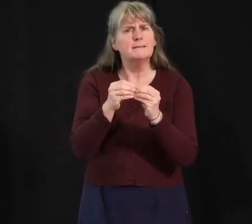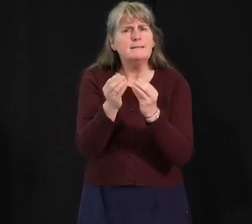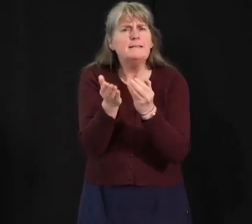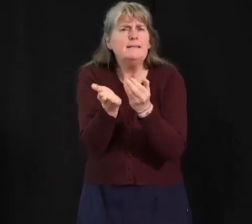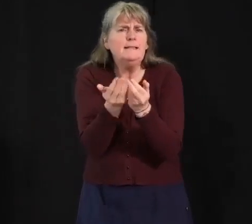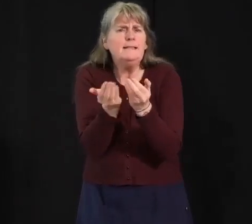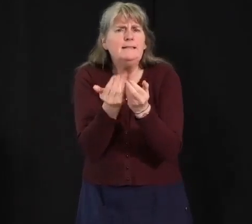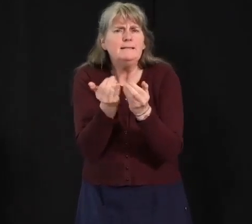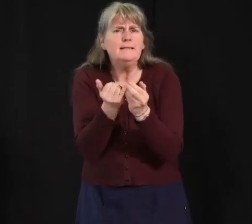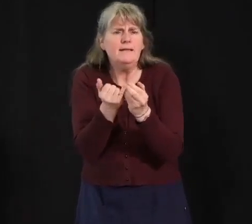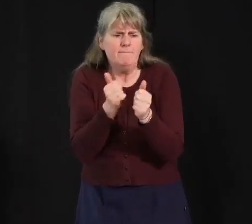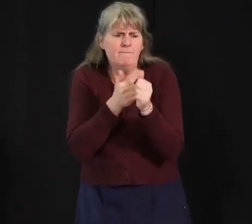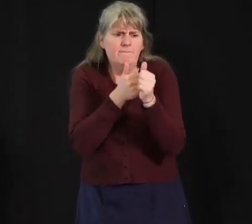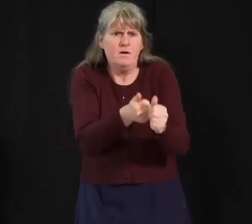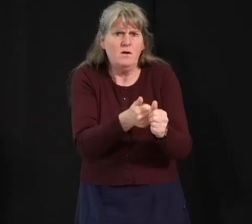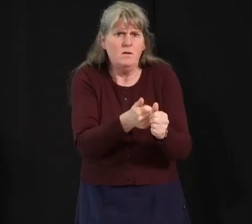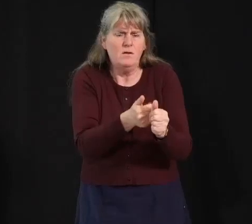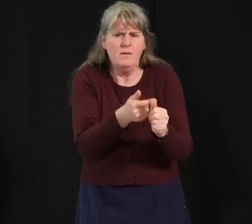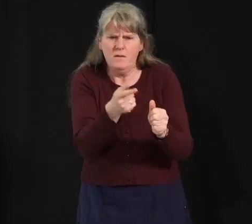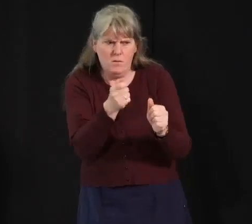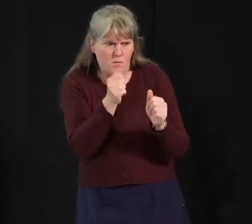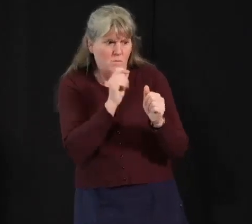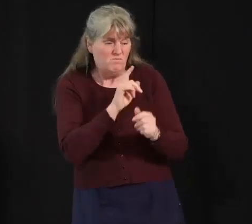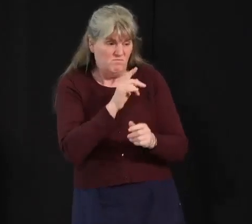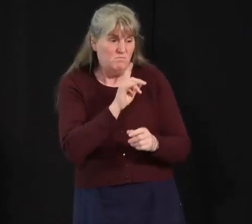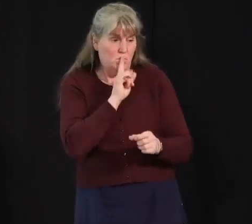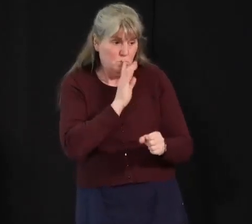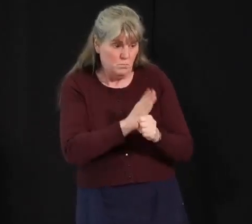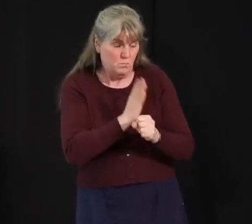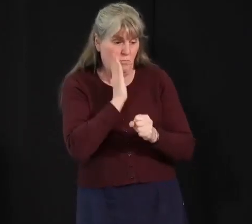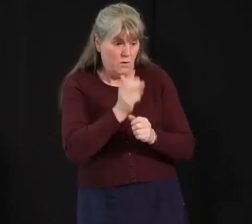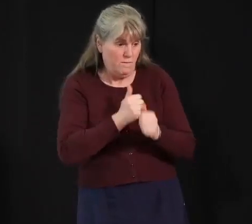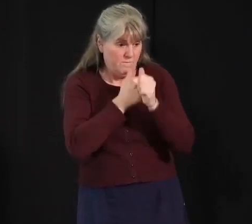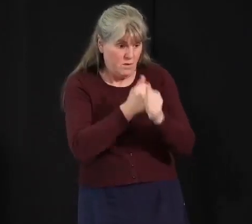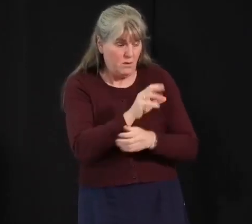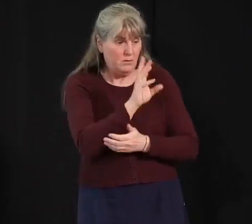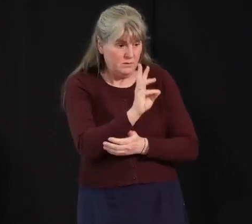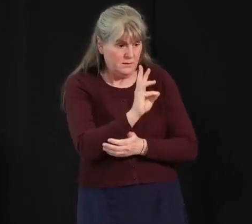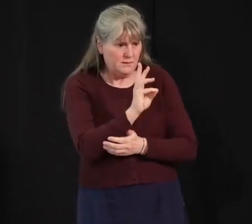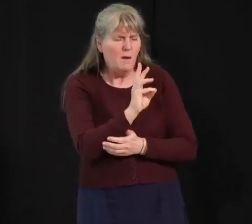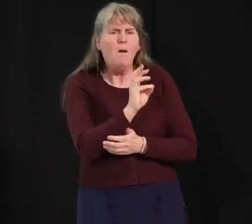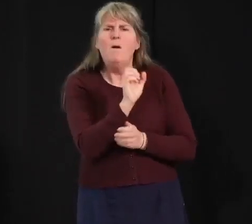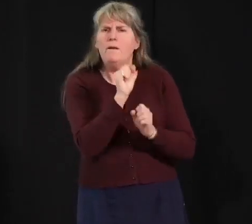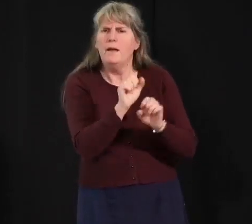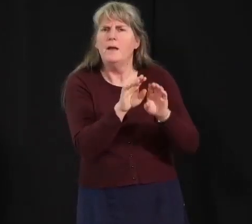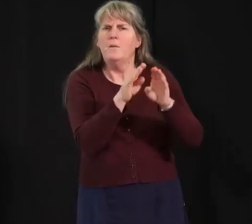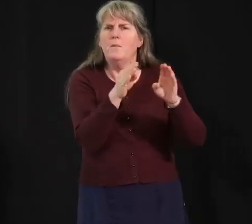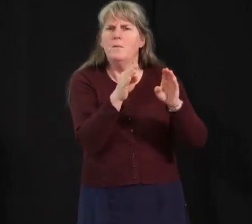fundamental six principles, I think we can make life a lot